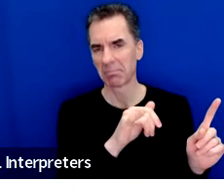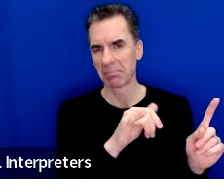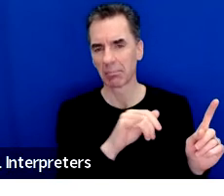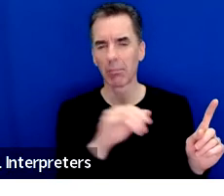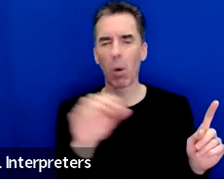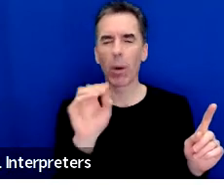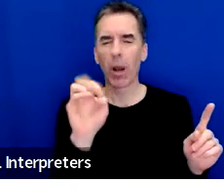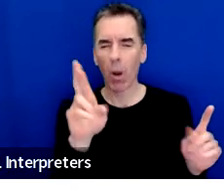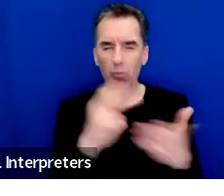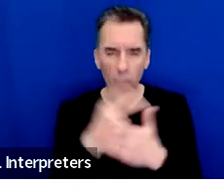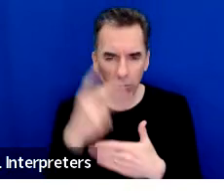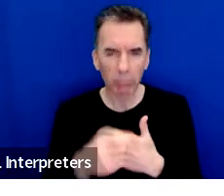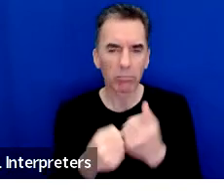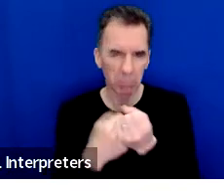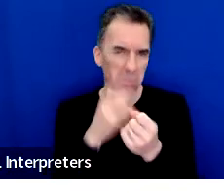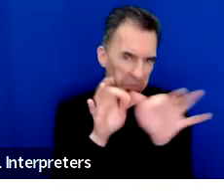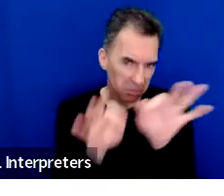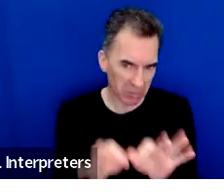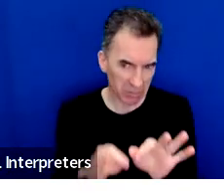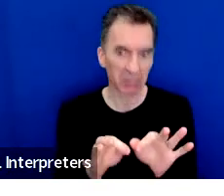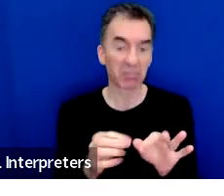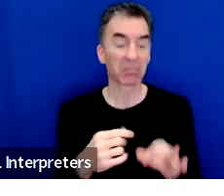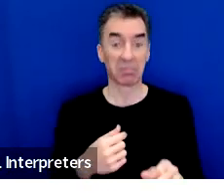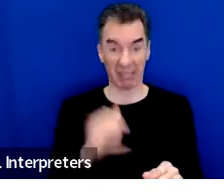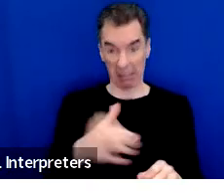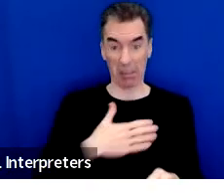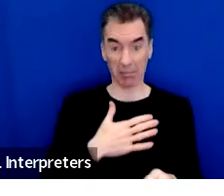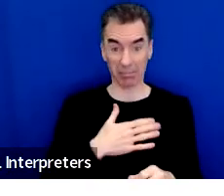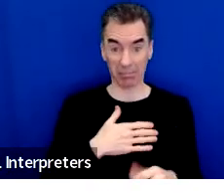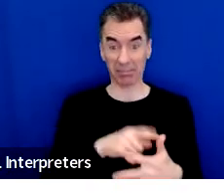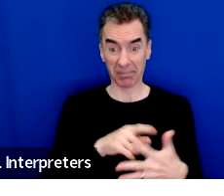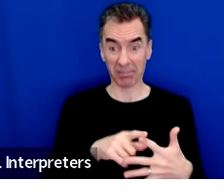and then you'll get a break for me and you'll hear from Sally Potter about